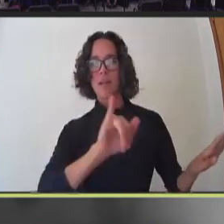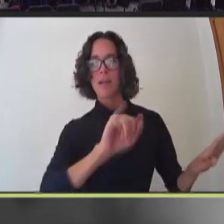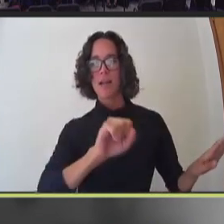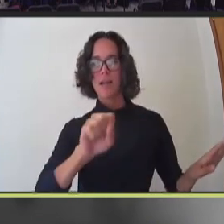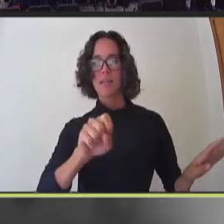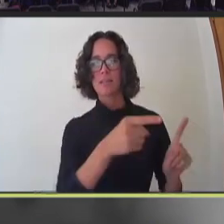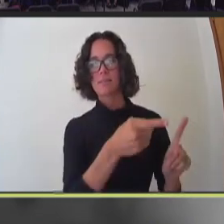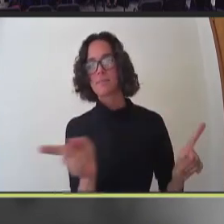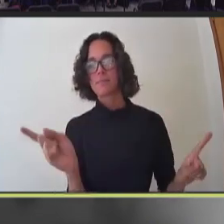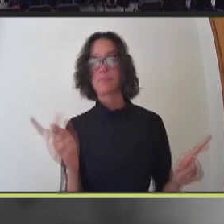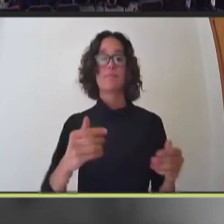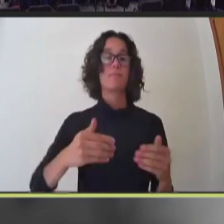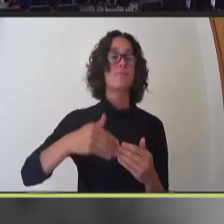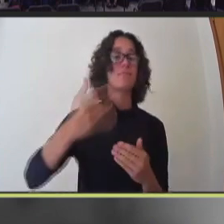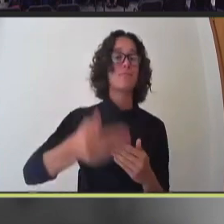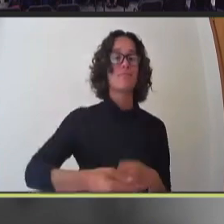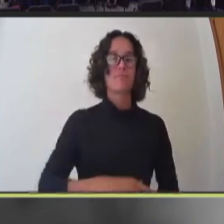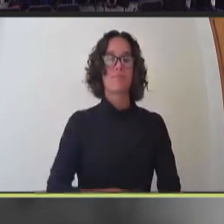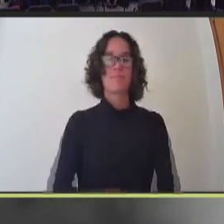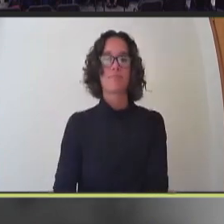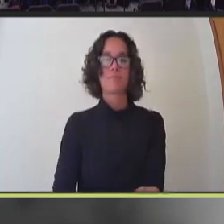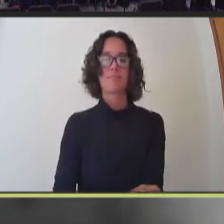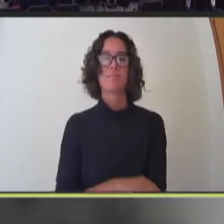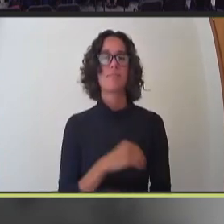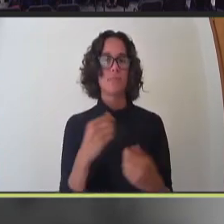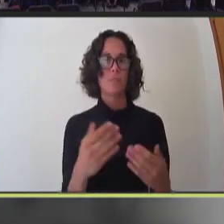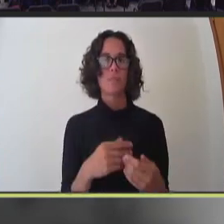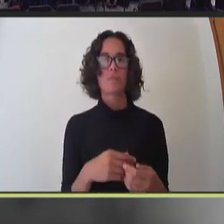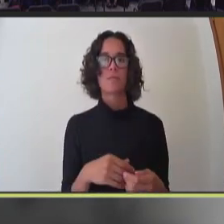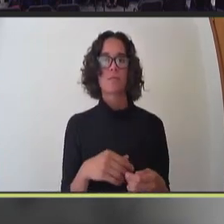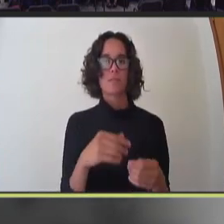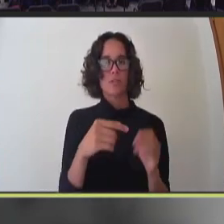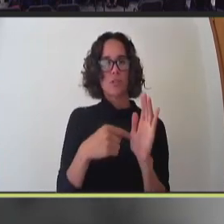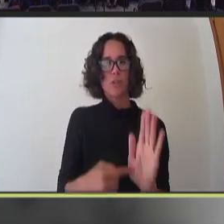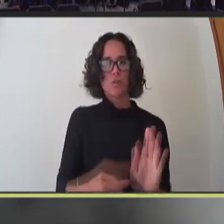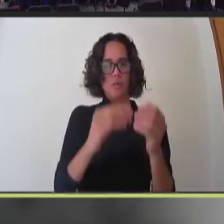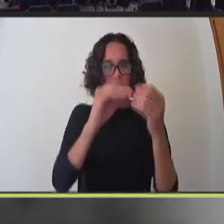And so, just to give you -- quantify the value of this project, again,